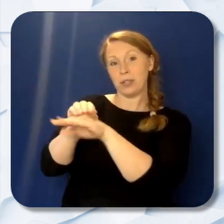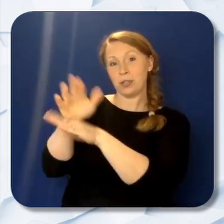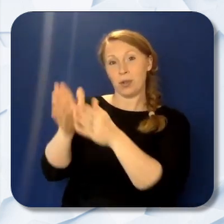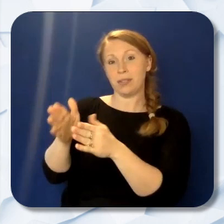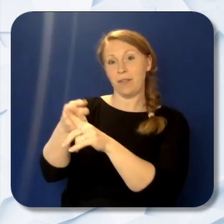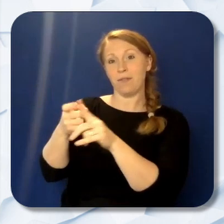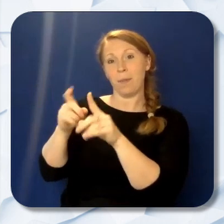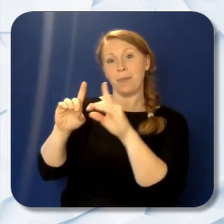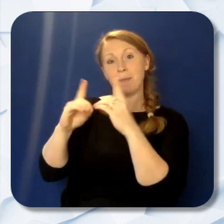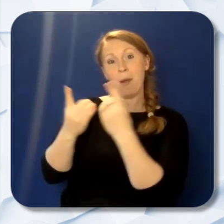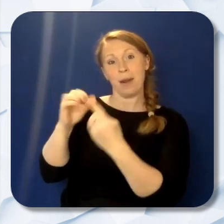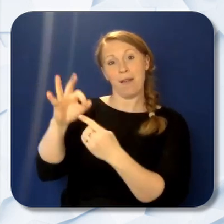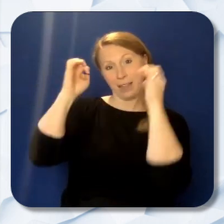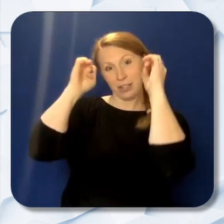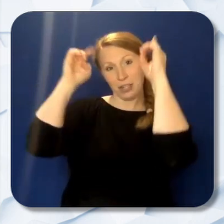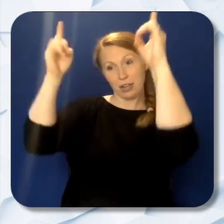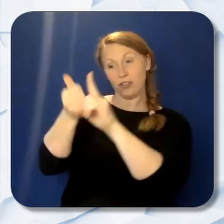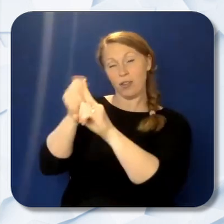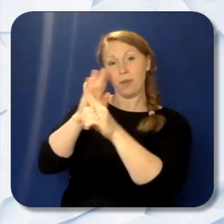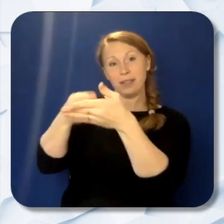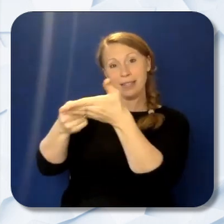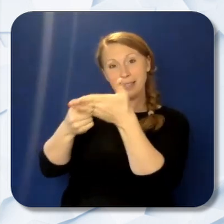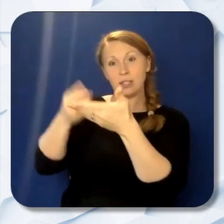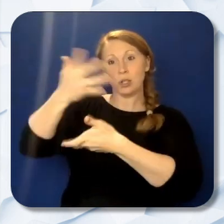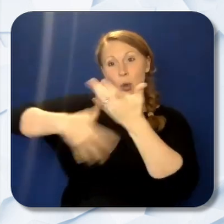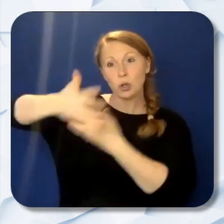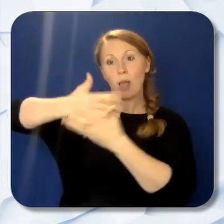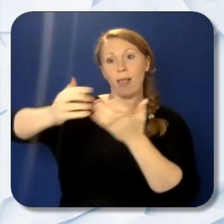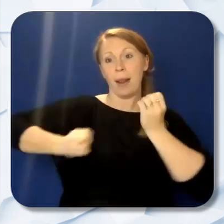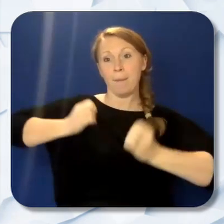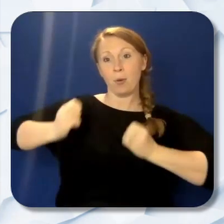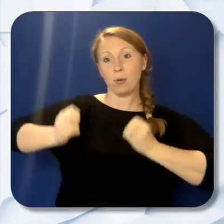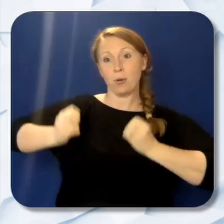going to talk about supporting the social and emotional needs of the whole child. Aaron. Thank